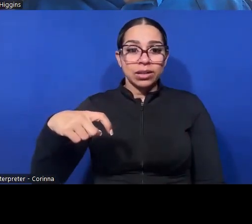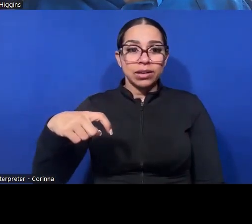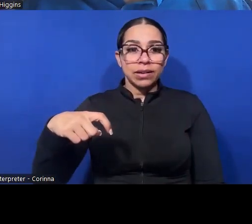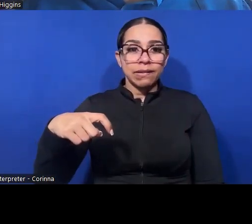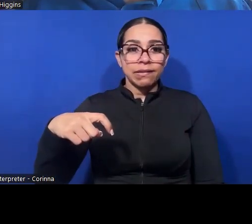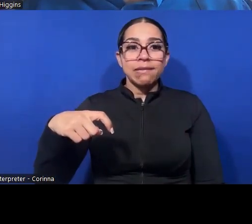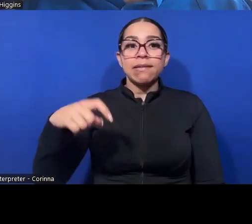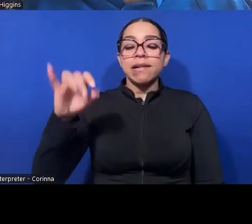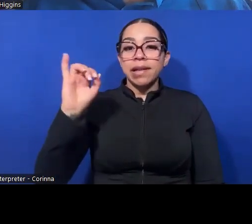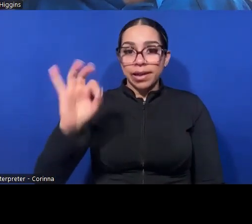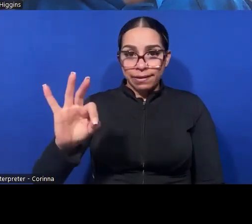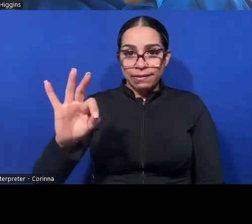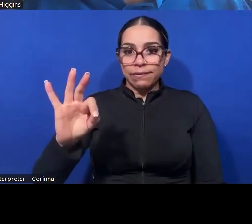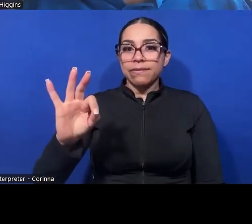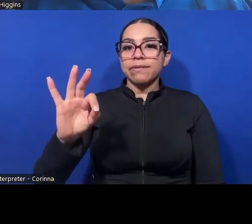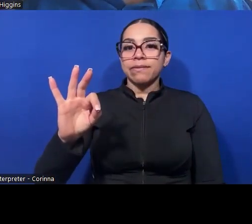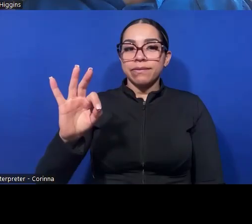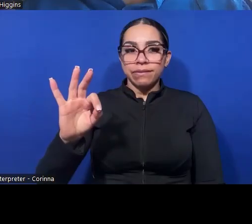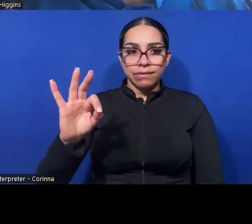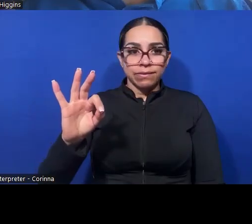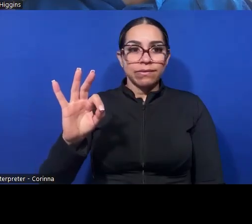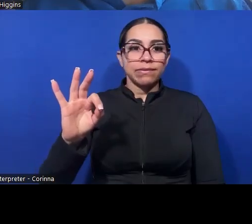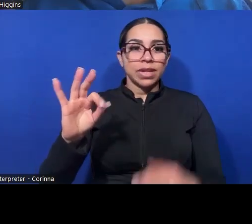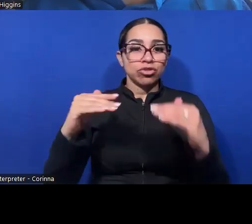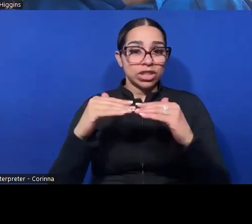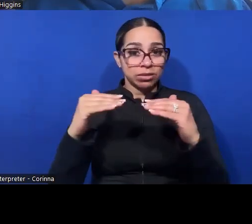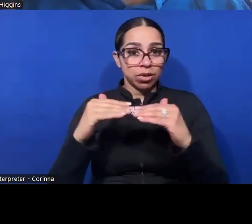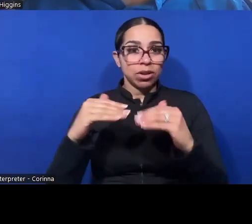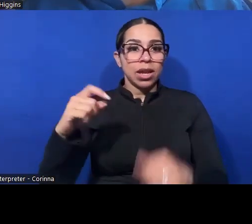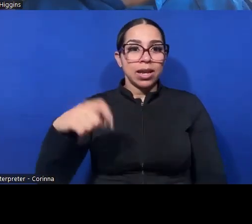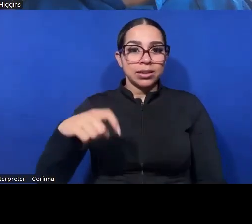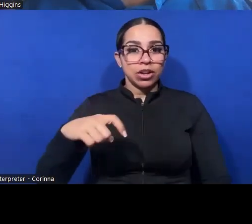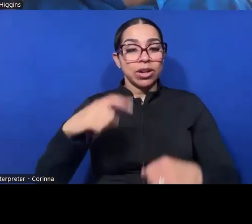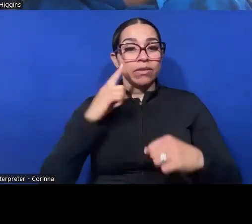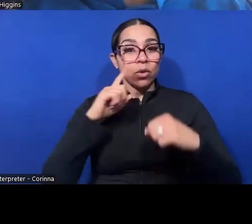If it is reasonable and necessary to protect life.